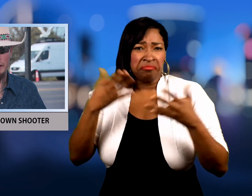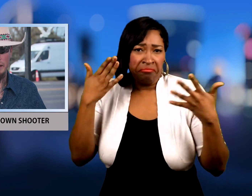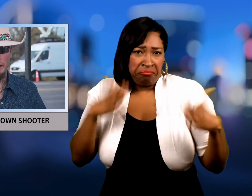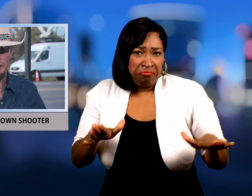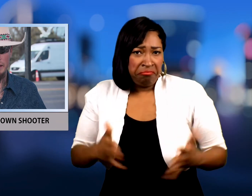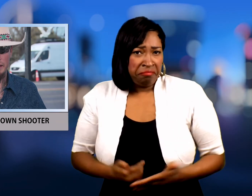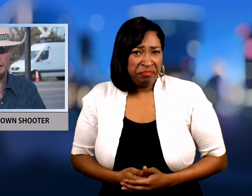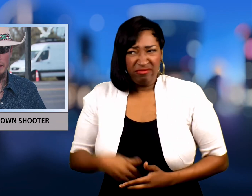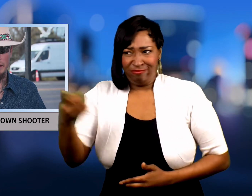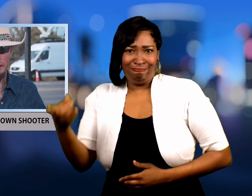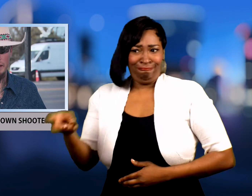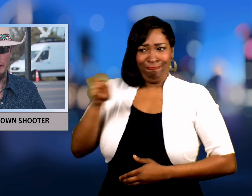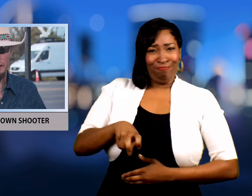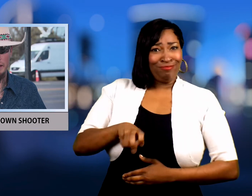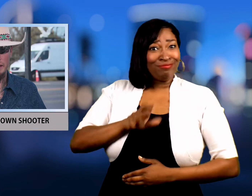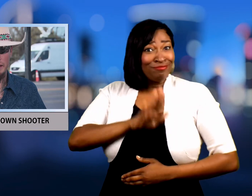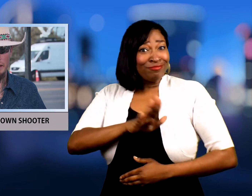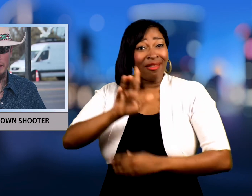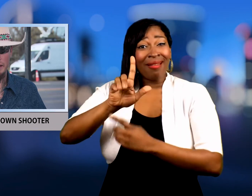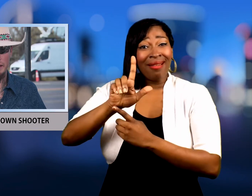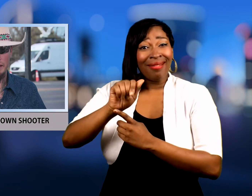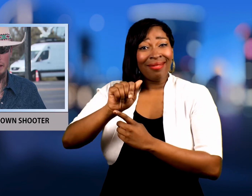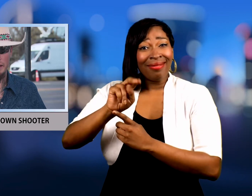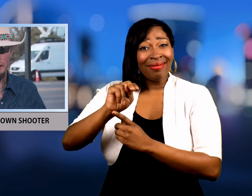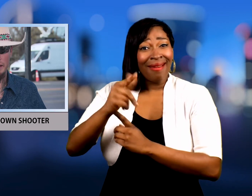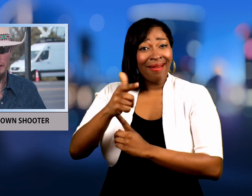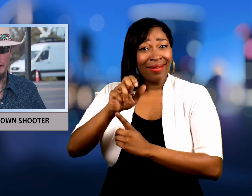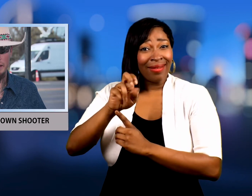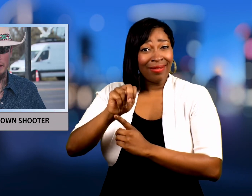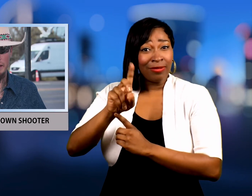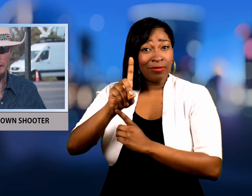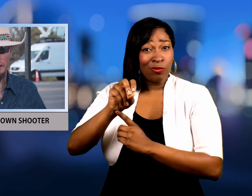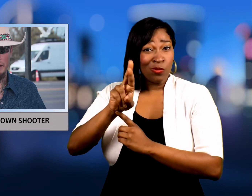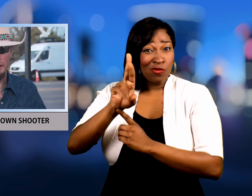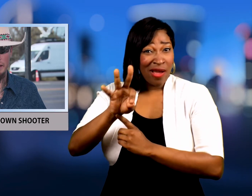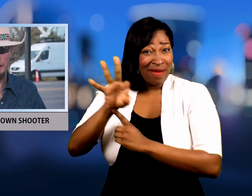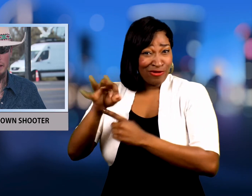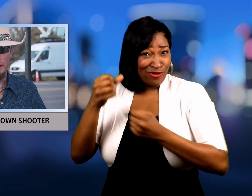jumped into Langendorff's car and said